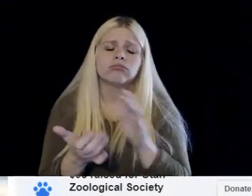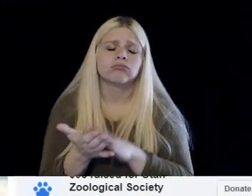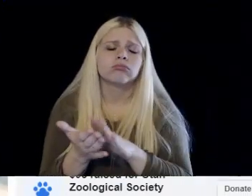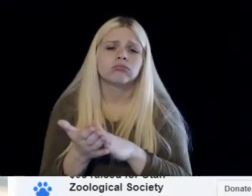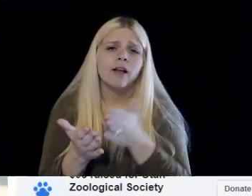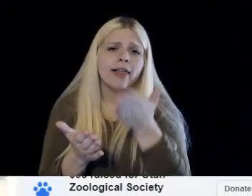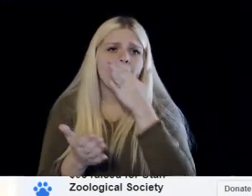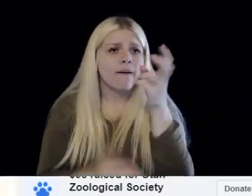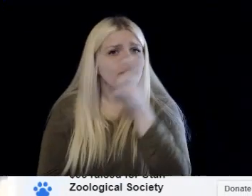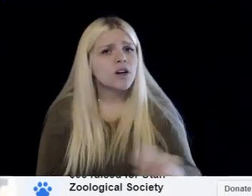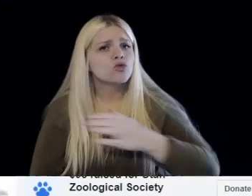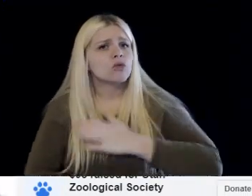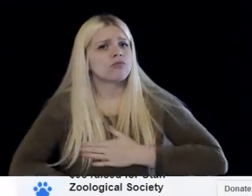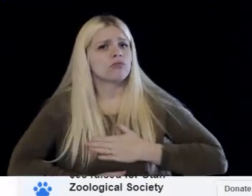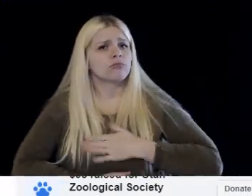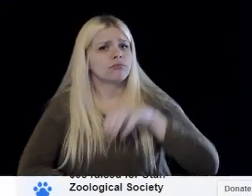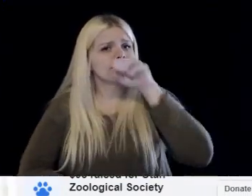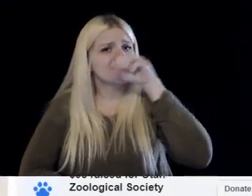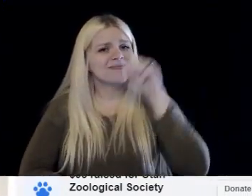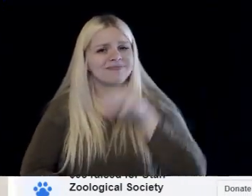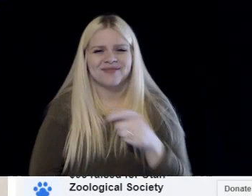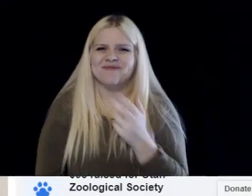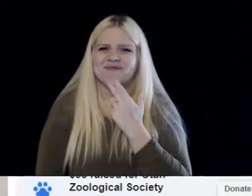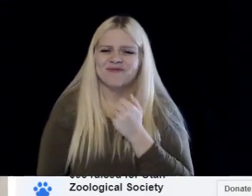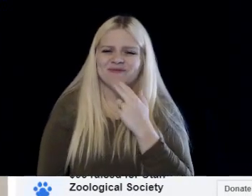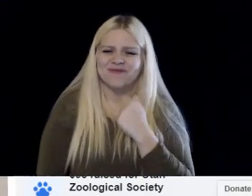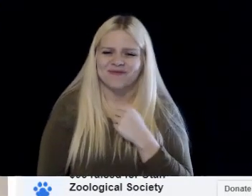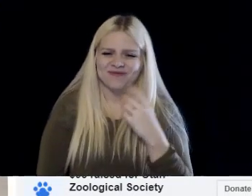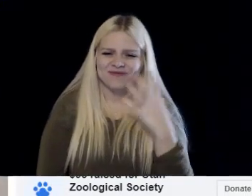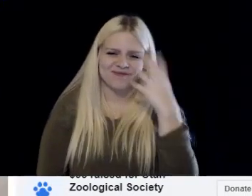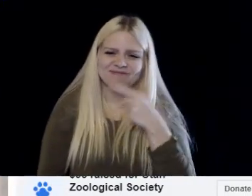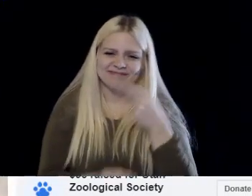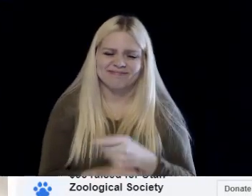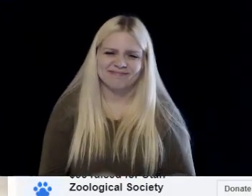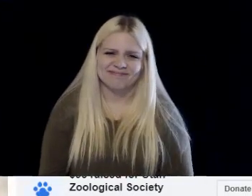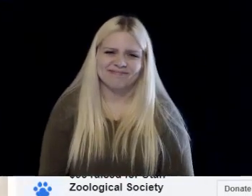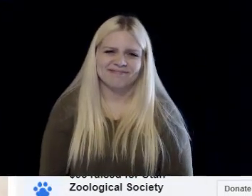you could. They are so handsome, Stephanie. You're just so right. So thank you so much.